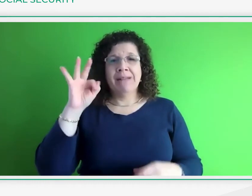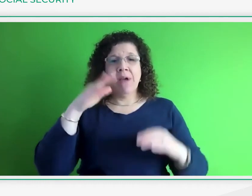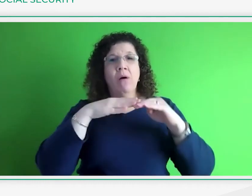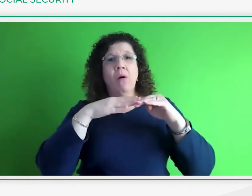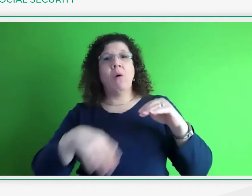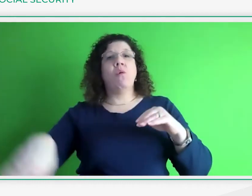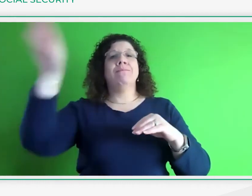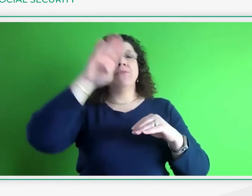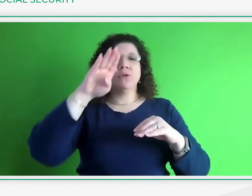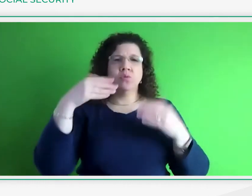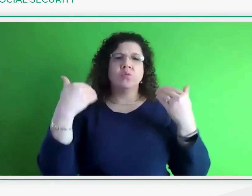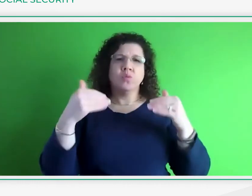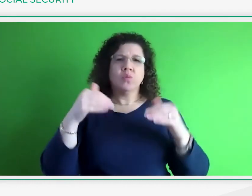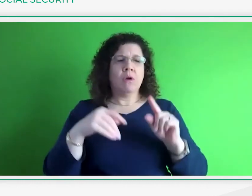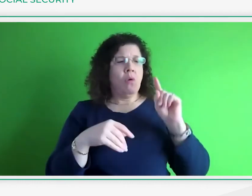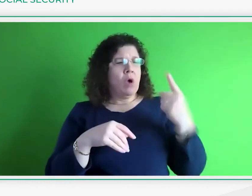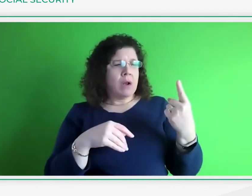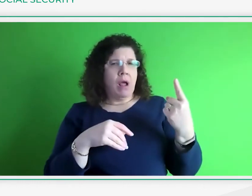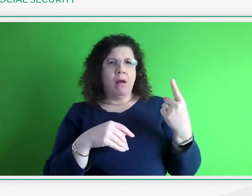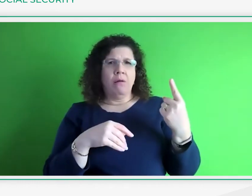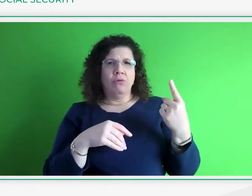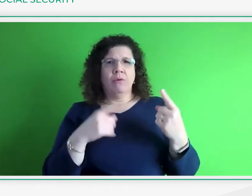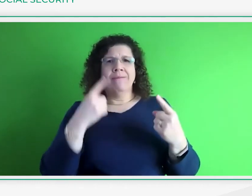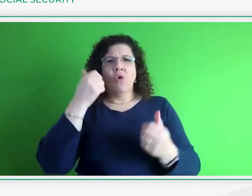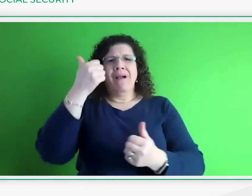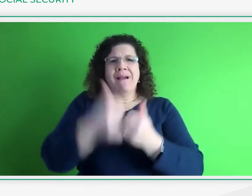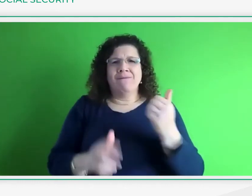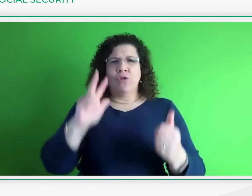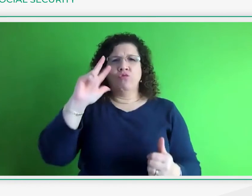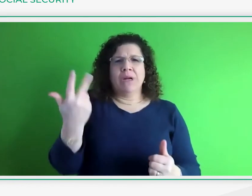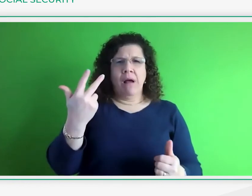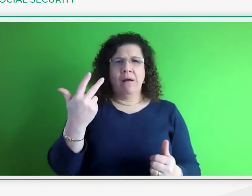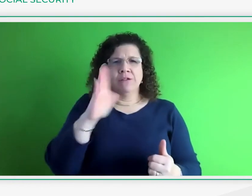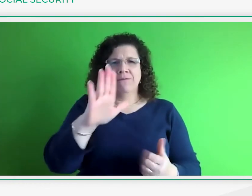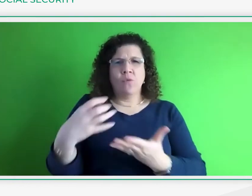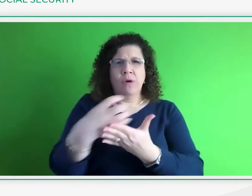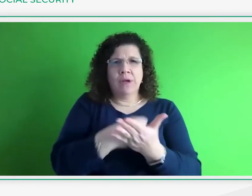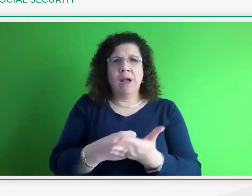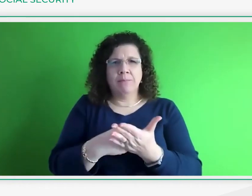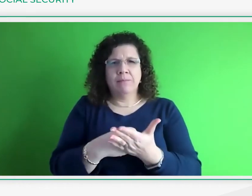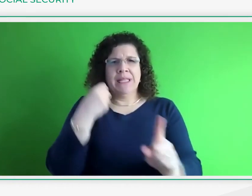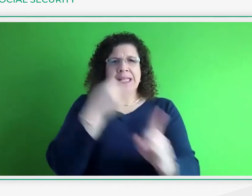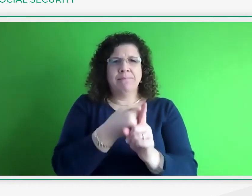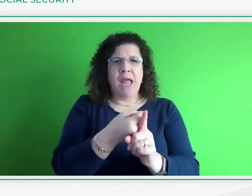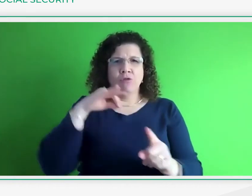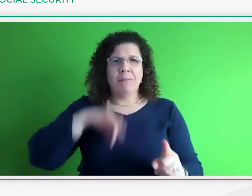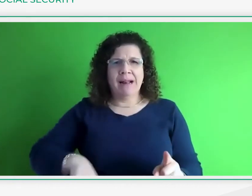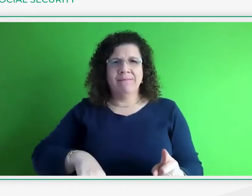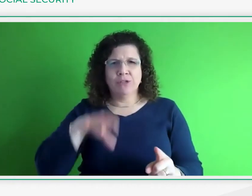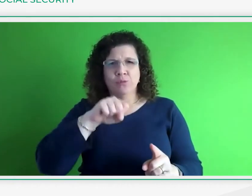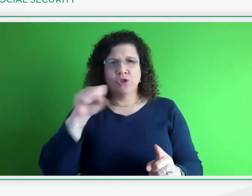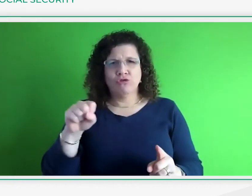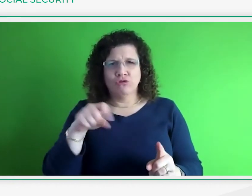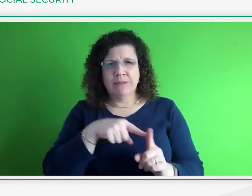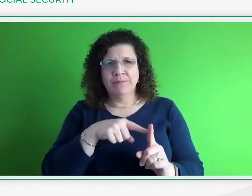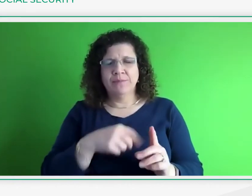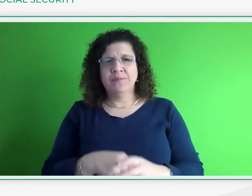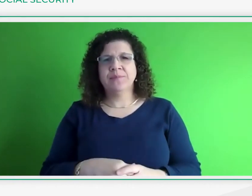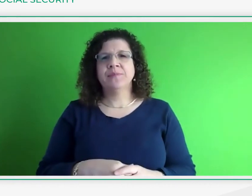If it's over that, then it's $1 for every $3 of your earnings that impacts your Social